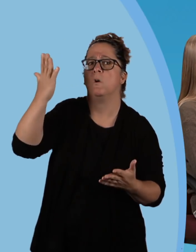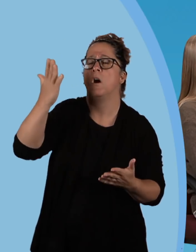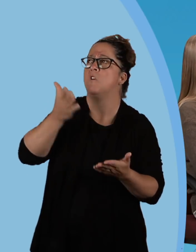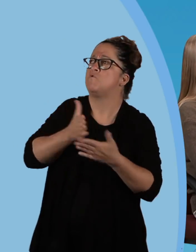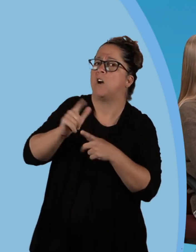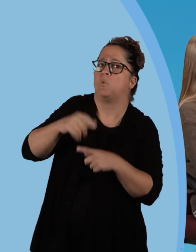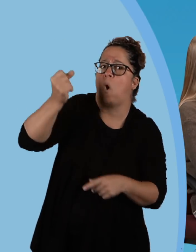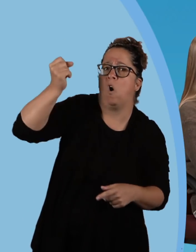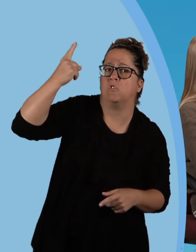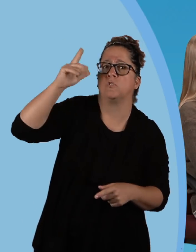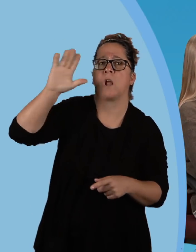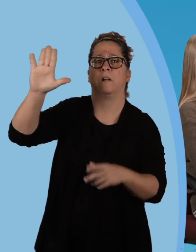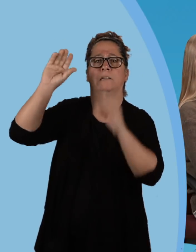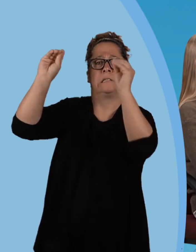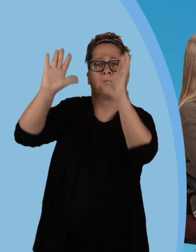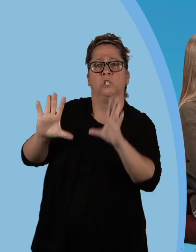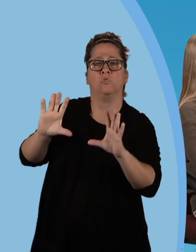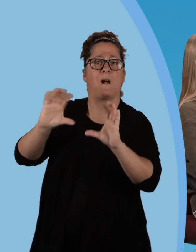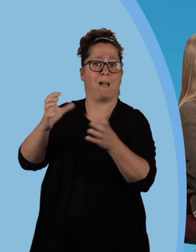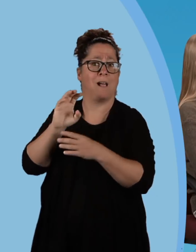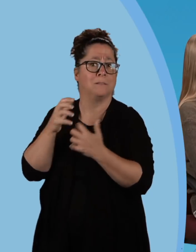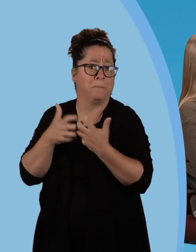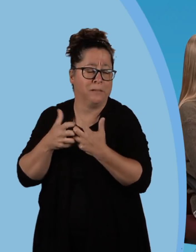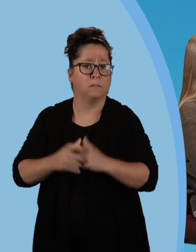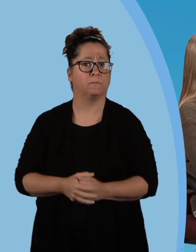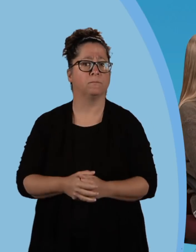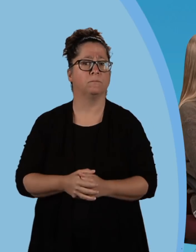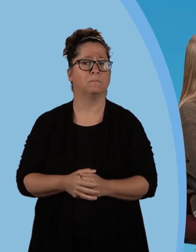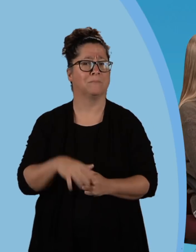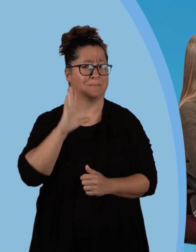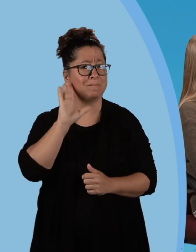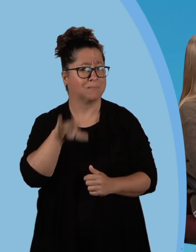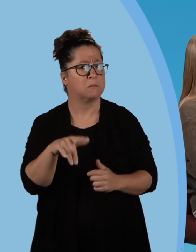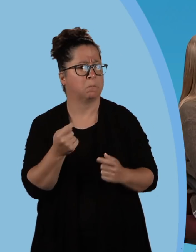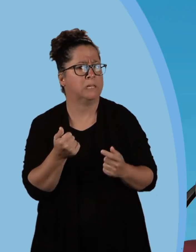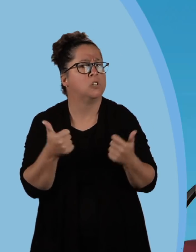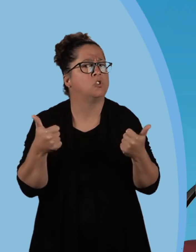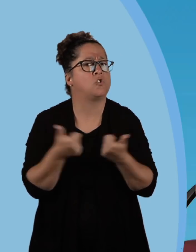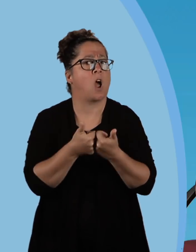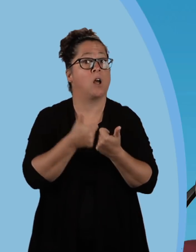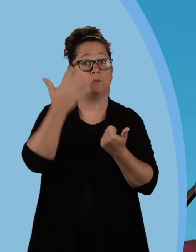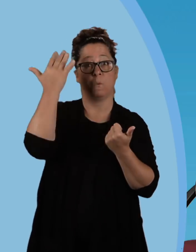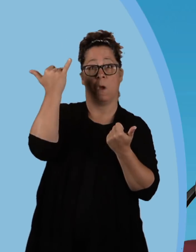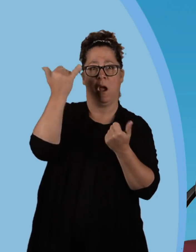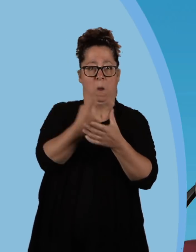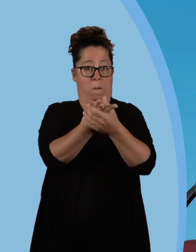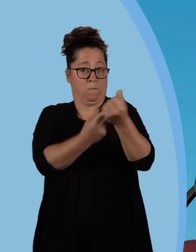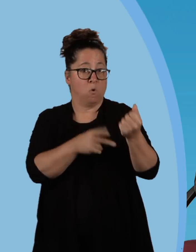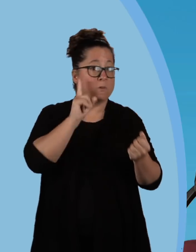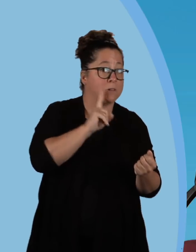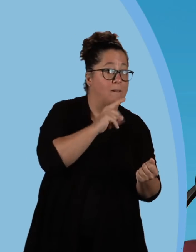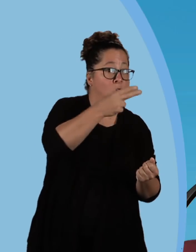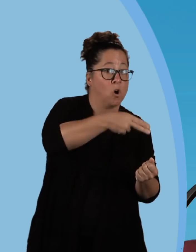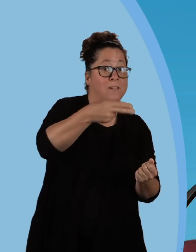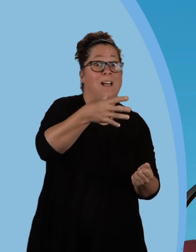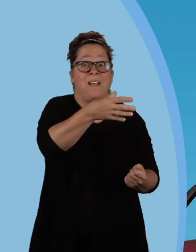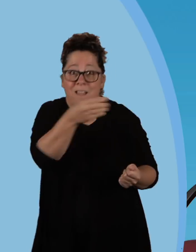to know that they have a right to understand their teachers and classmates. Now this is a bit challenging because both deaf